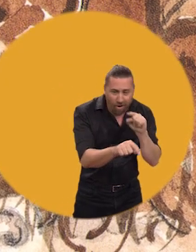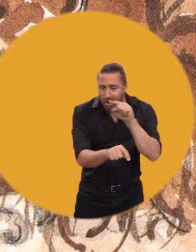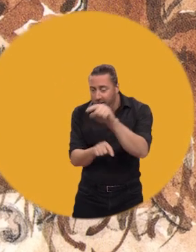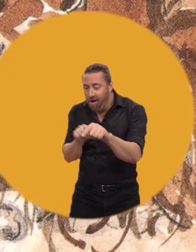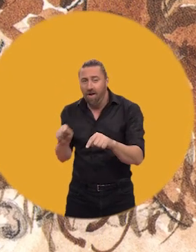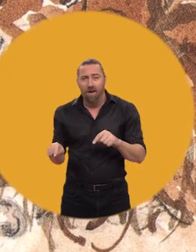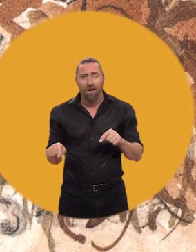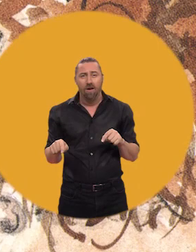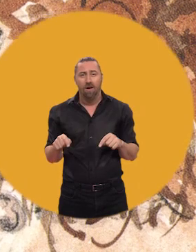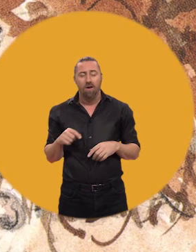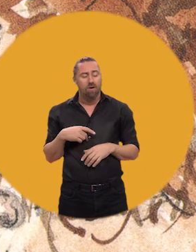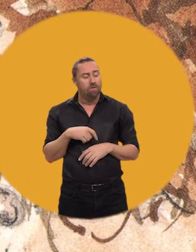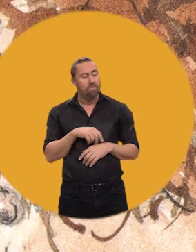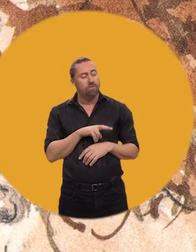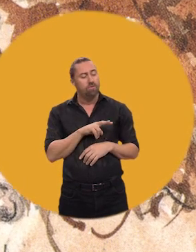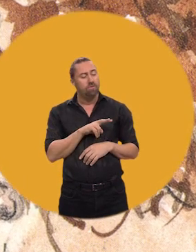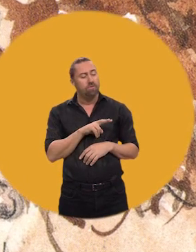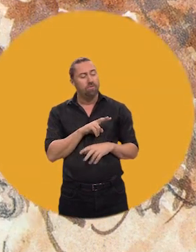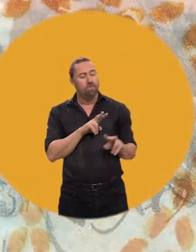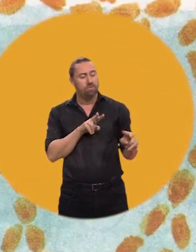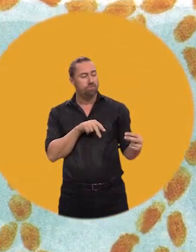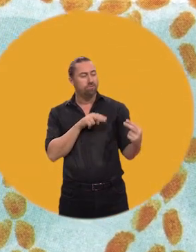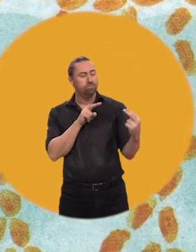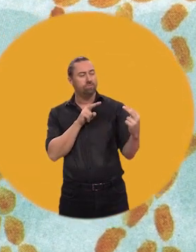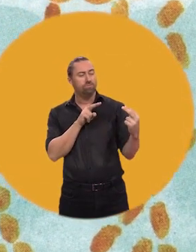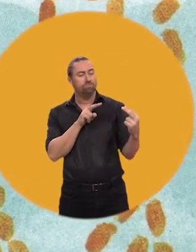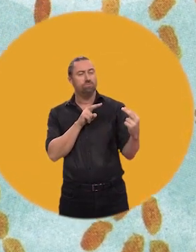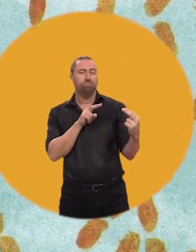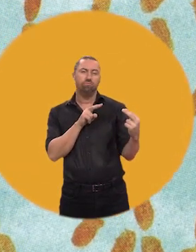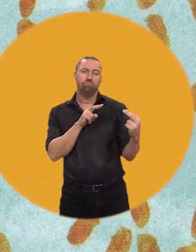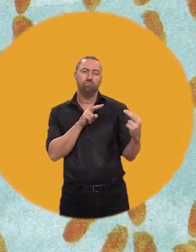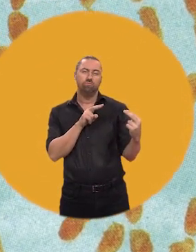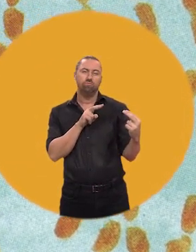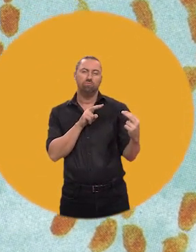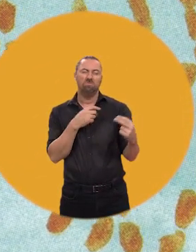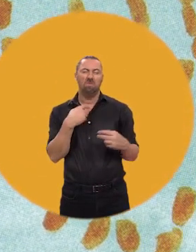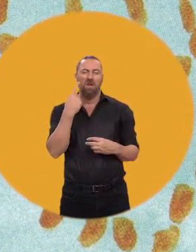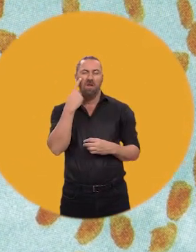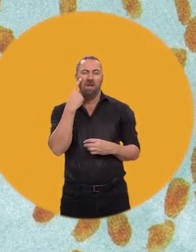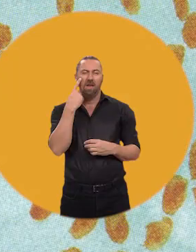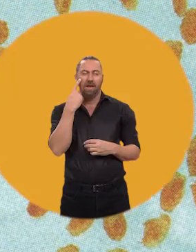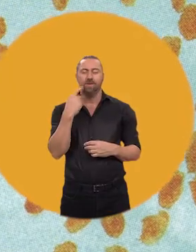I look at the octopus, and the octopus looks at me. I decide I am right.